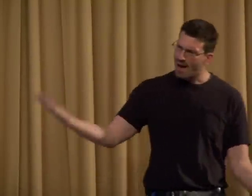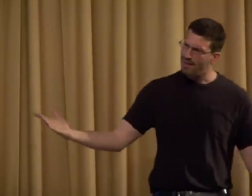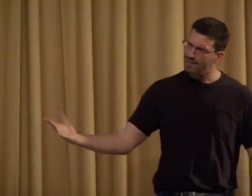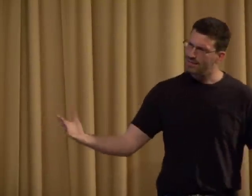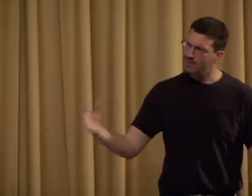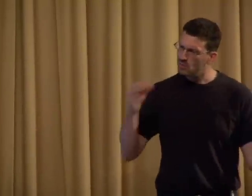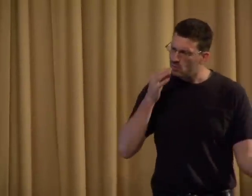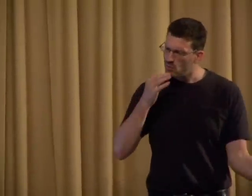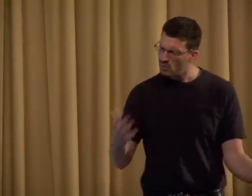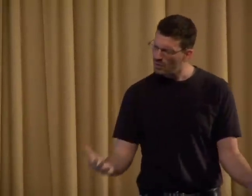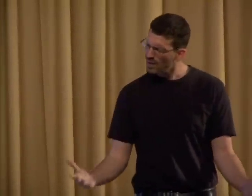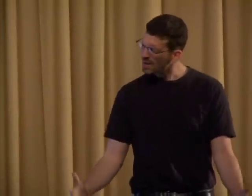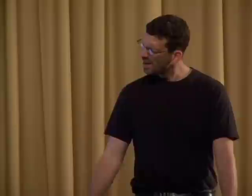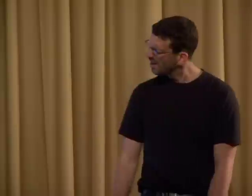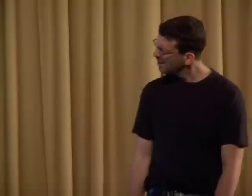Twenty-five. Soon, most likely, dead. How did he find such happiness?